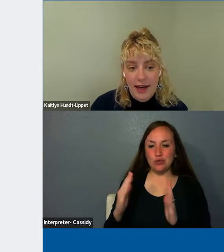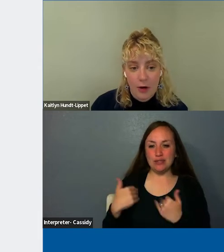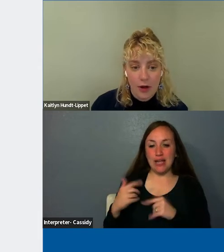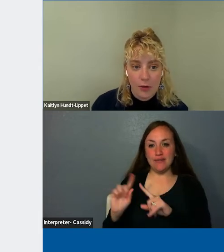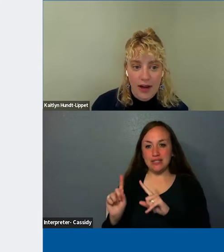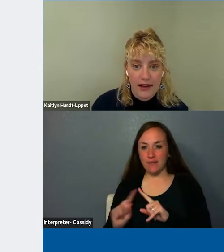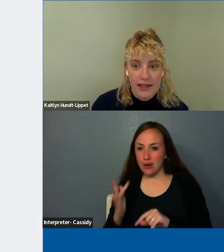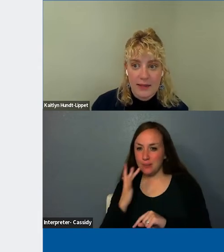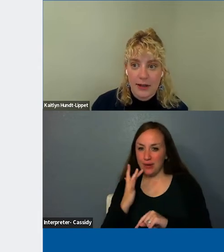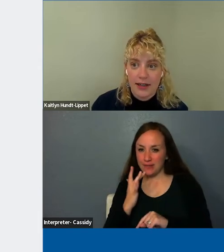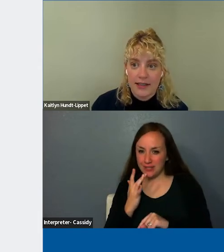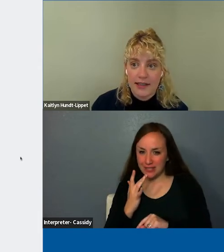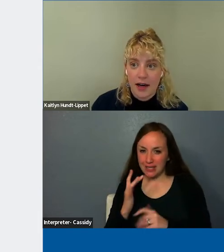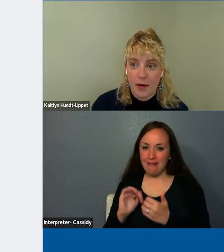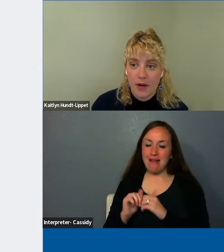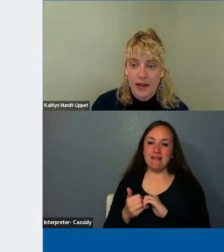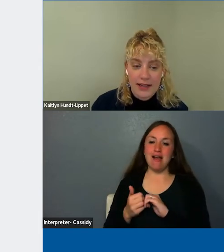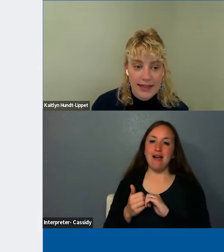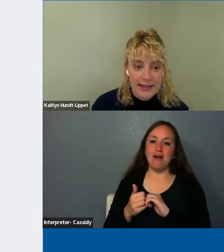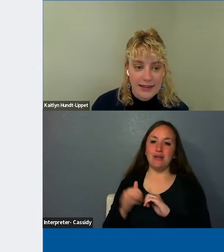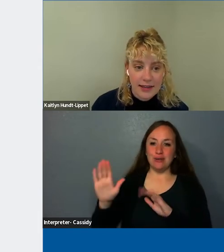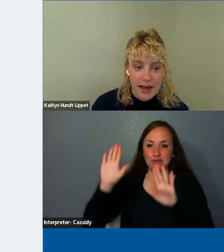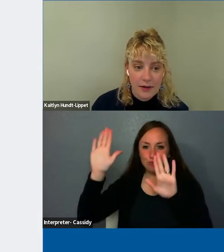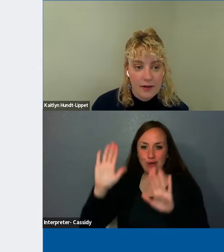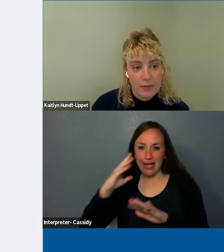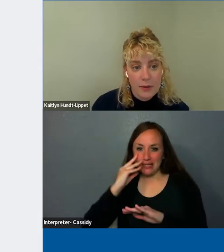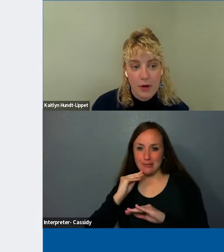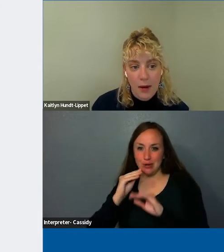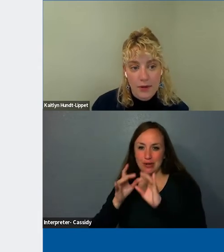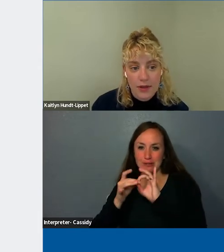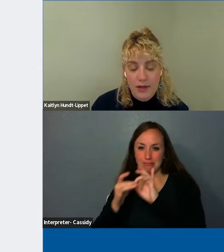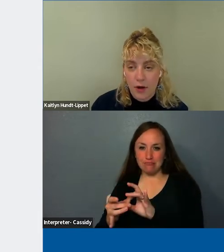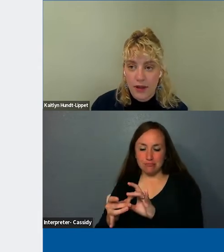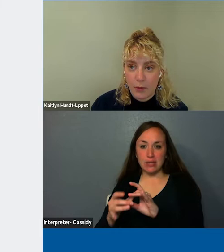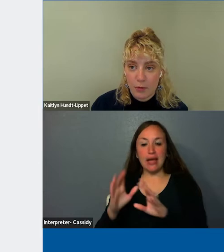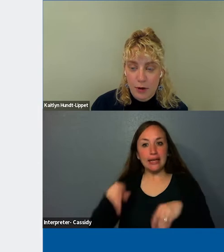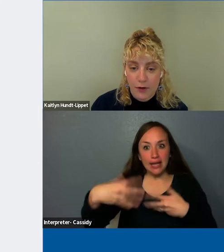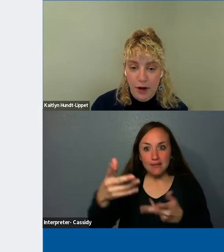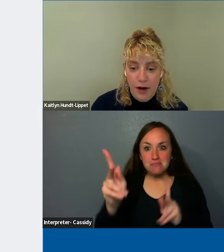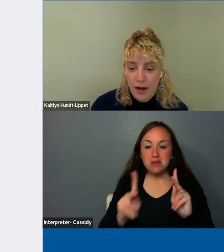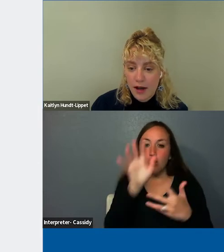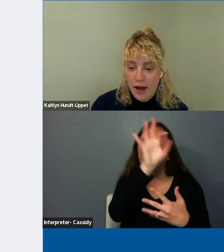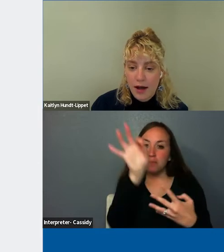and how a great experience ties into that of giving people options of what they would prefer,